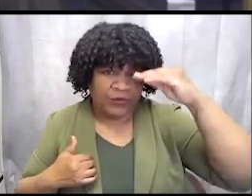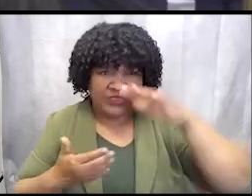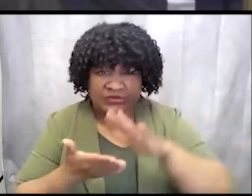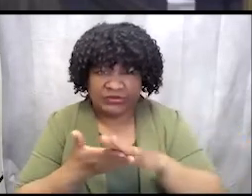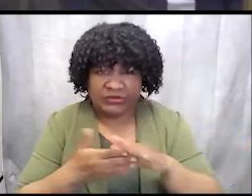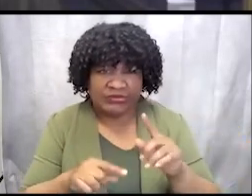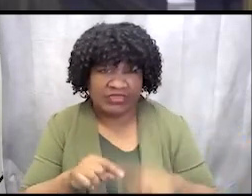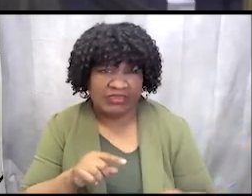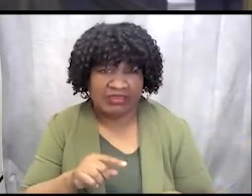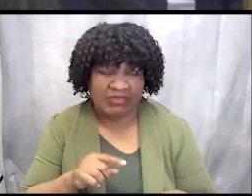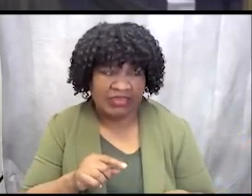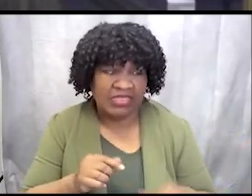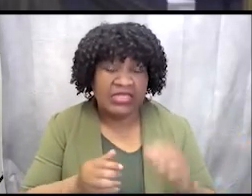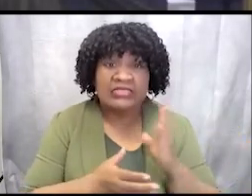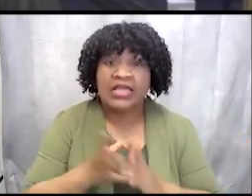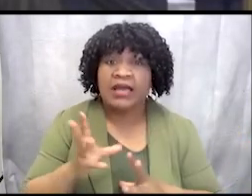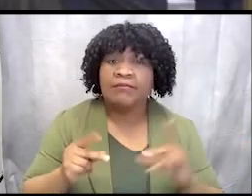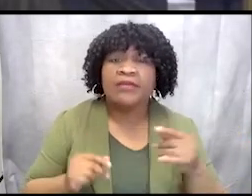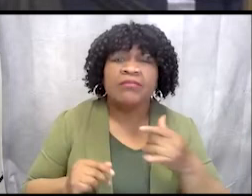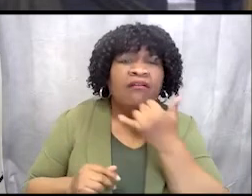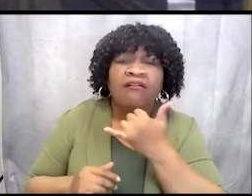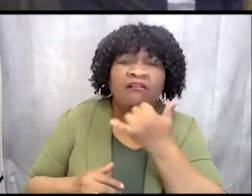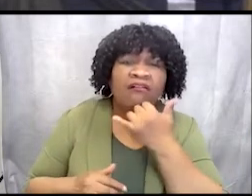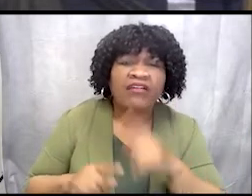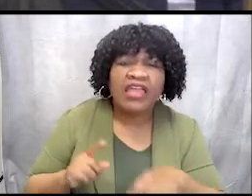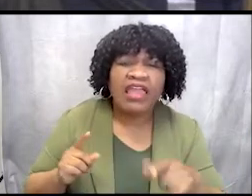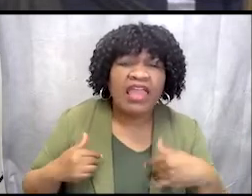And they were giving all kinds of reasons why.